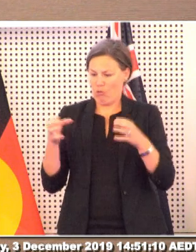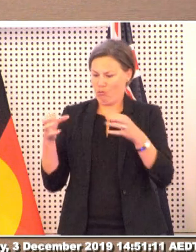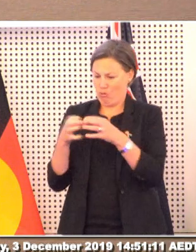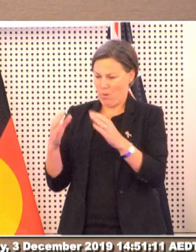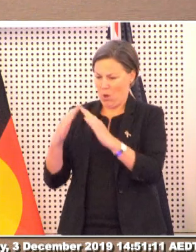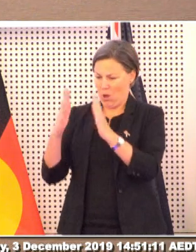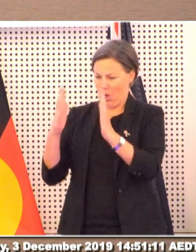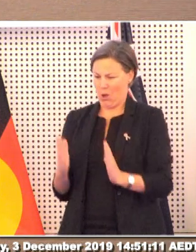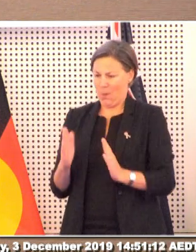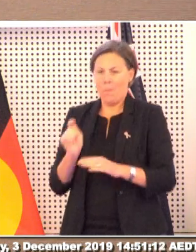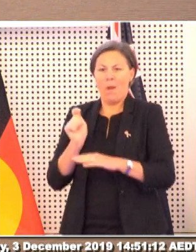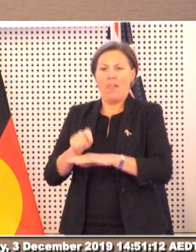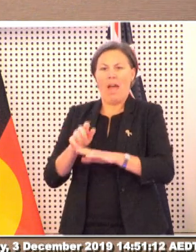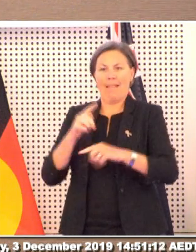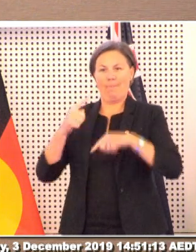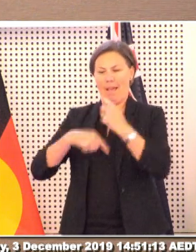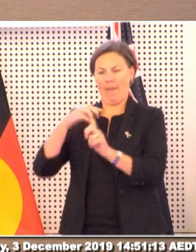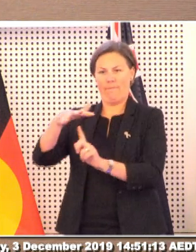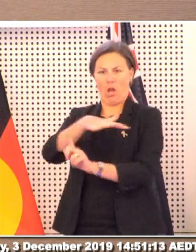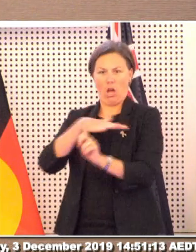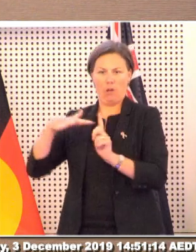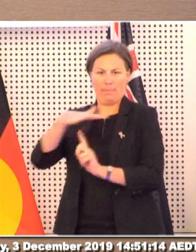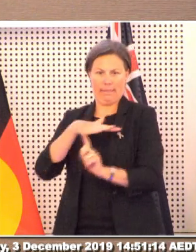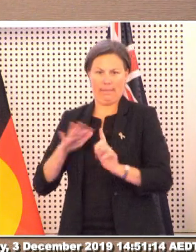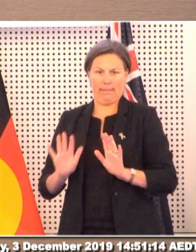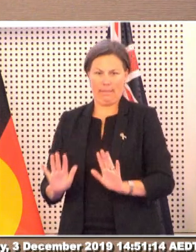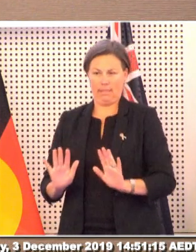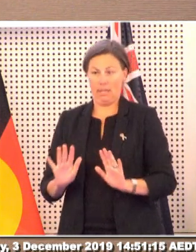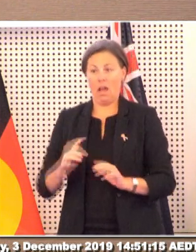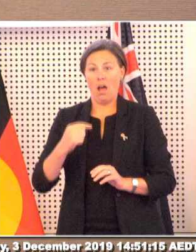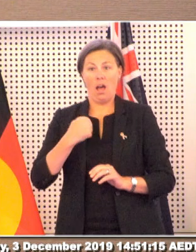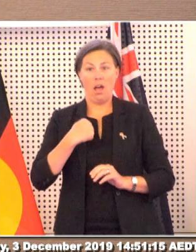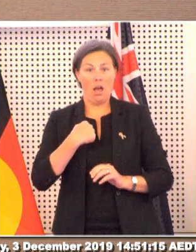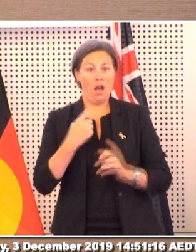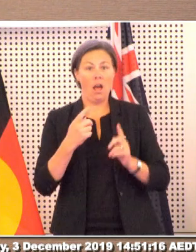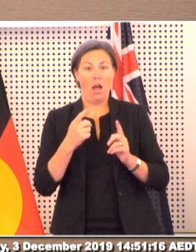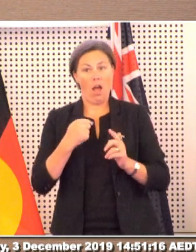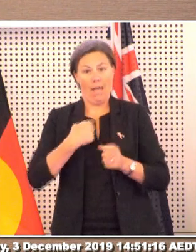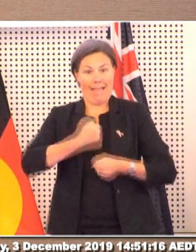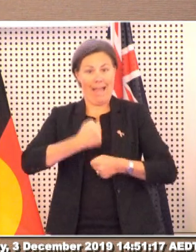So as guardian of last resort I’m in and out of – well, not me but my delegates are